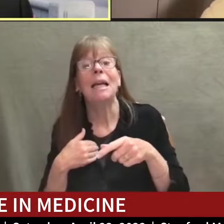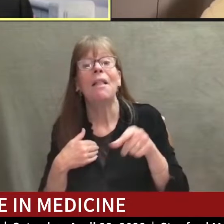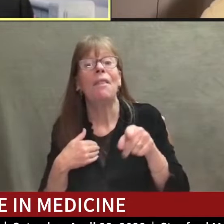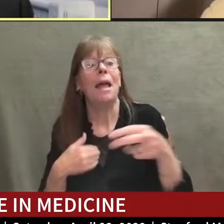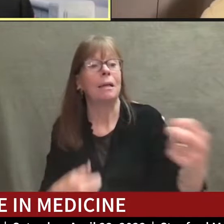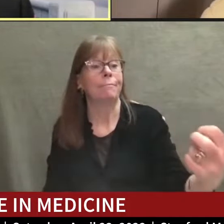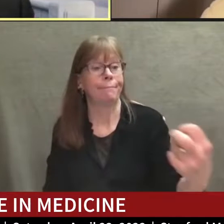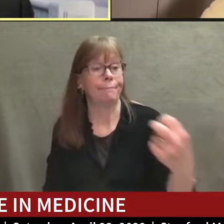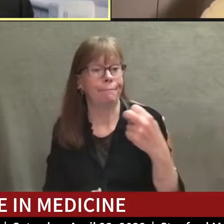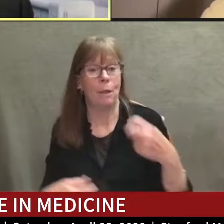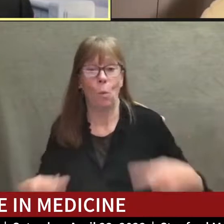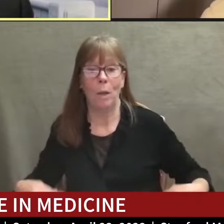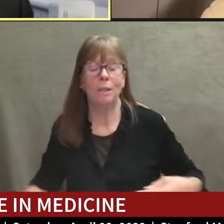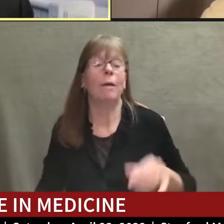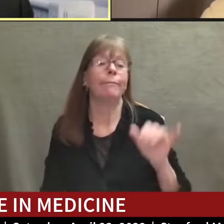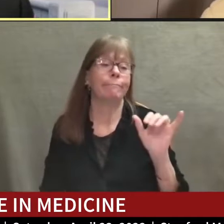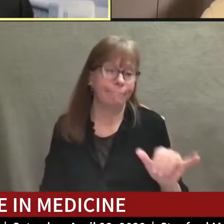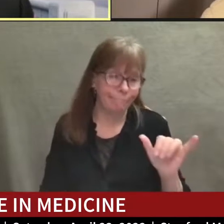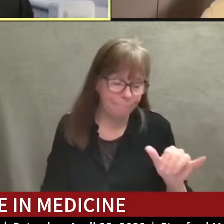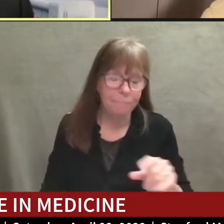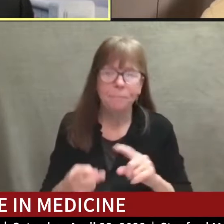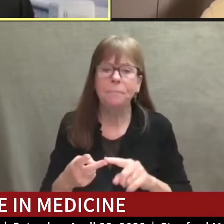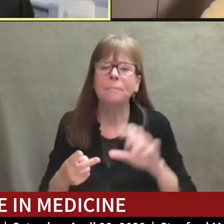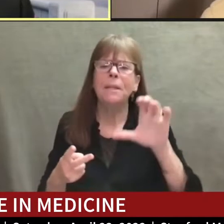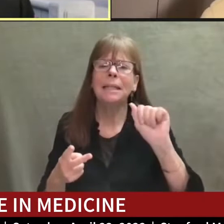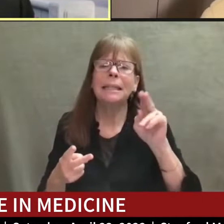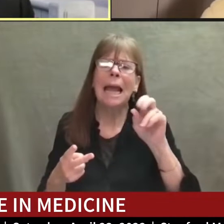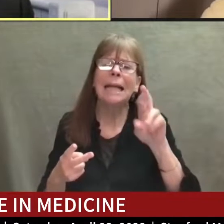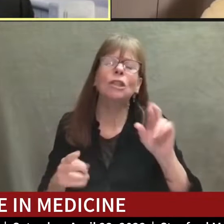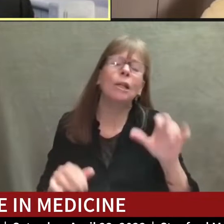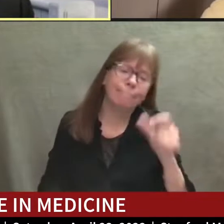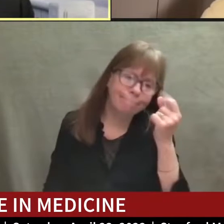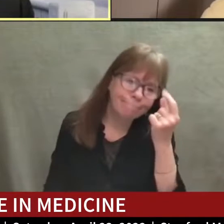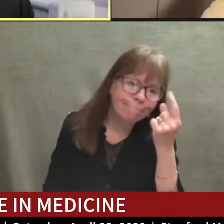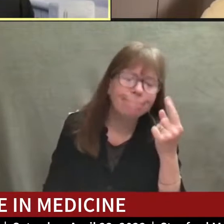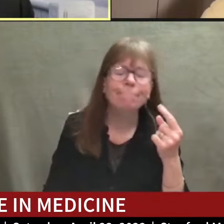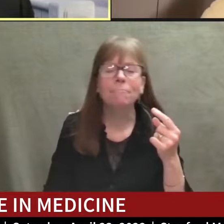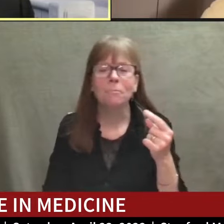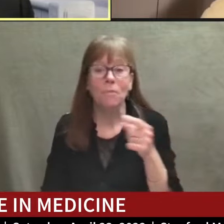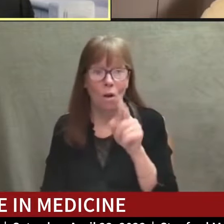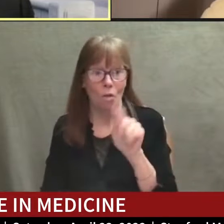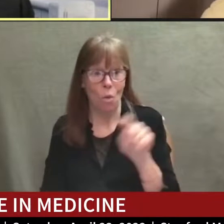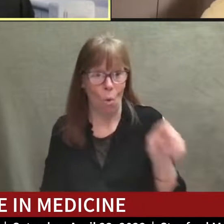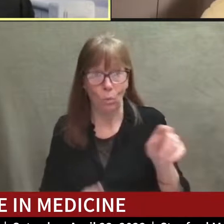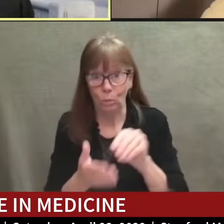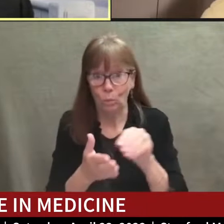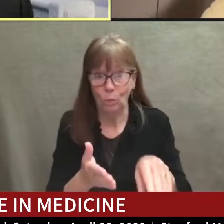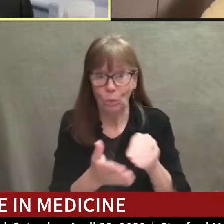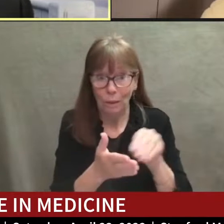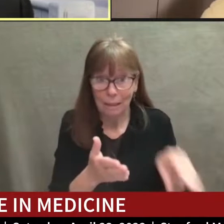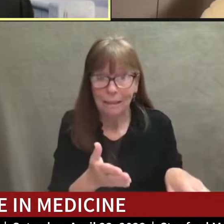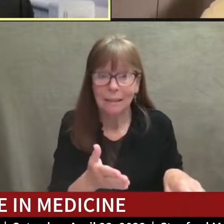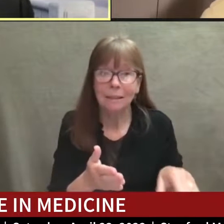for example, or they have cancer. You know, those students often are more fortunate and they get